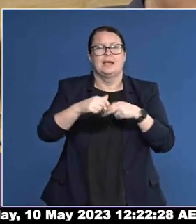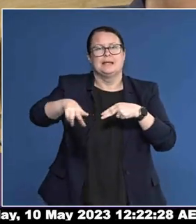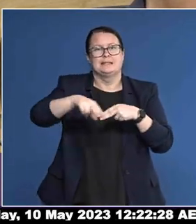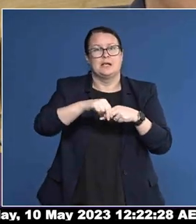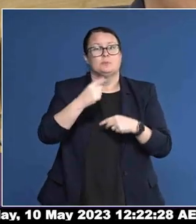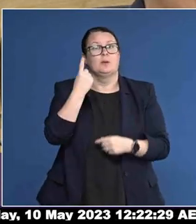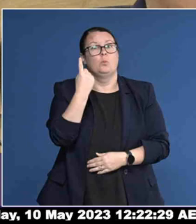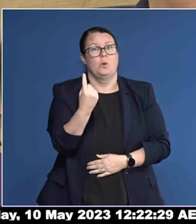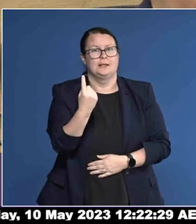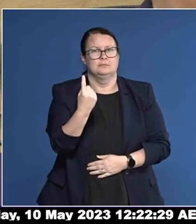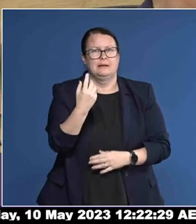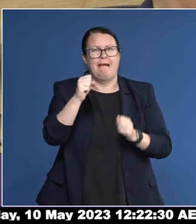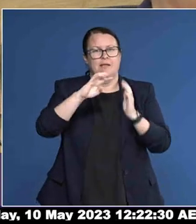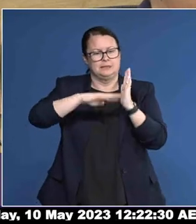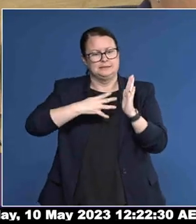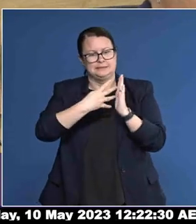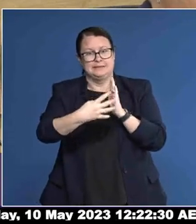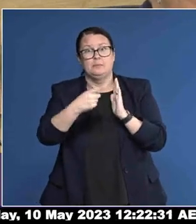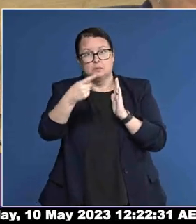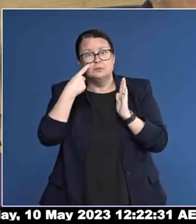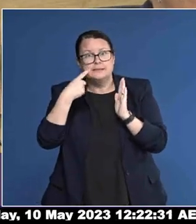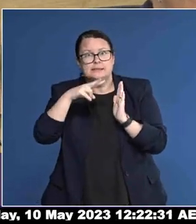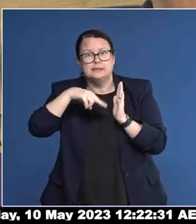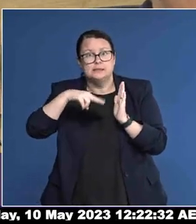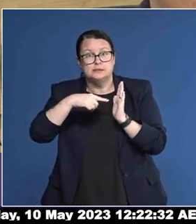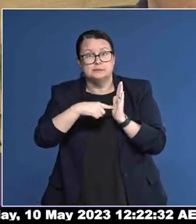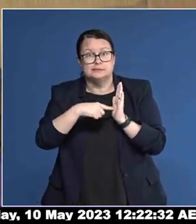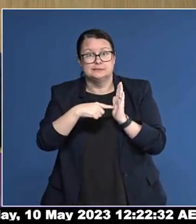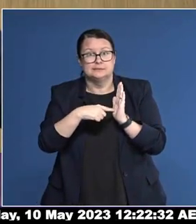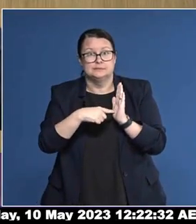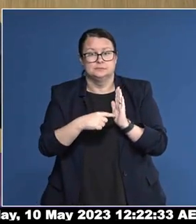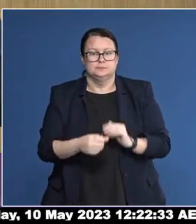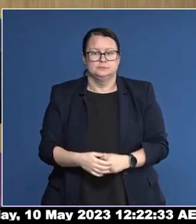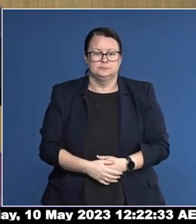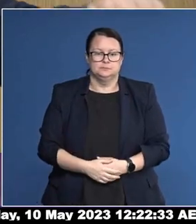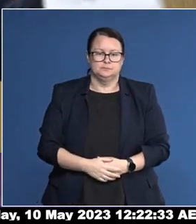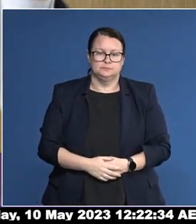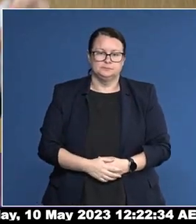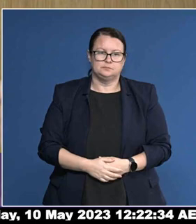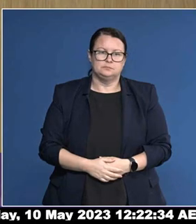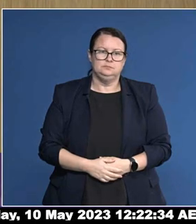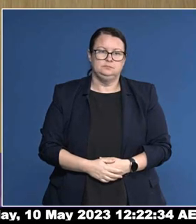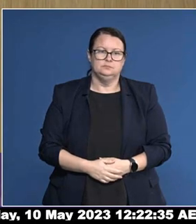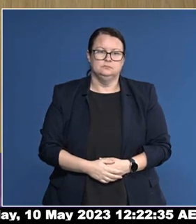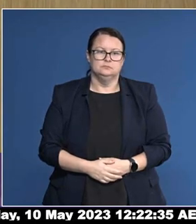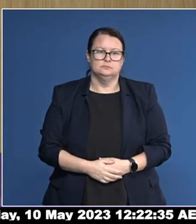Do you see that? MR CLARK: So that's -